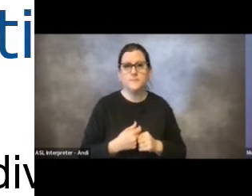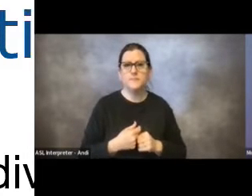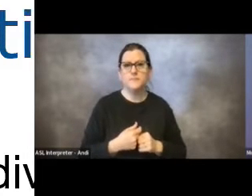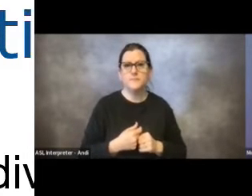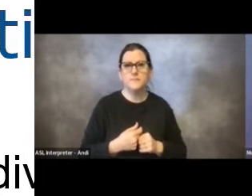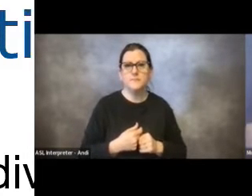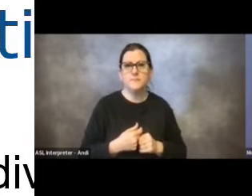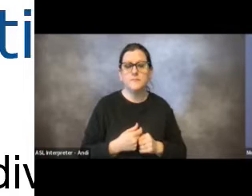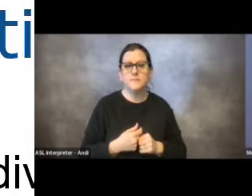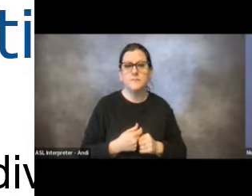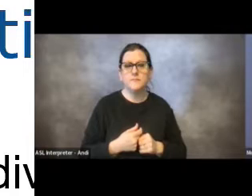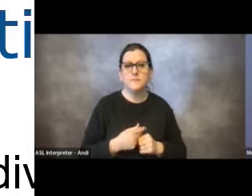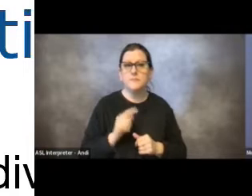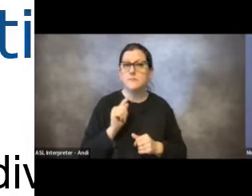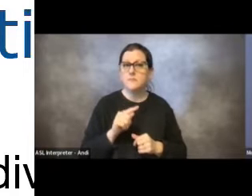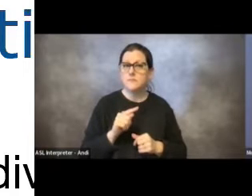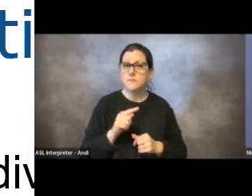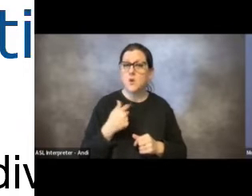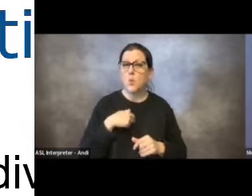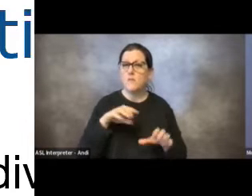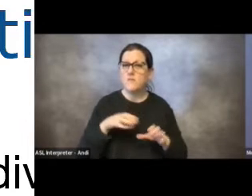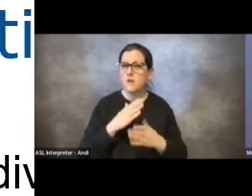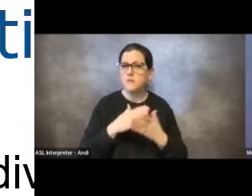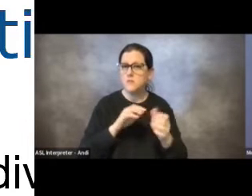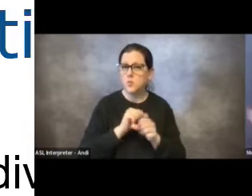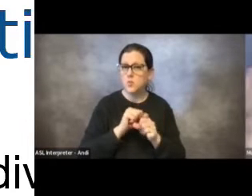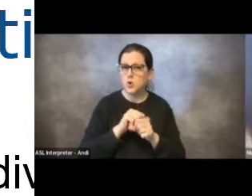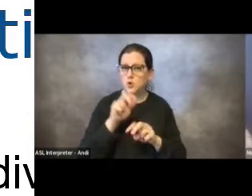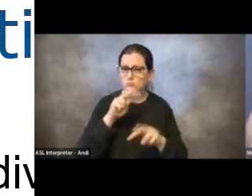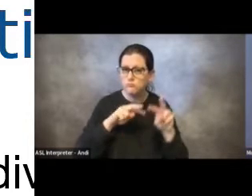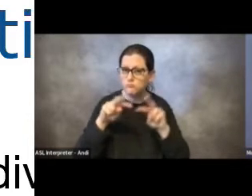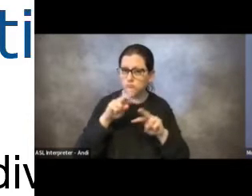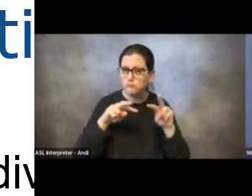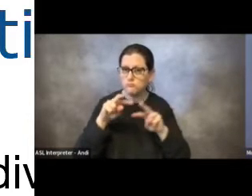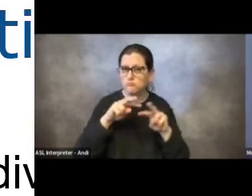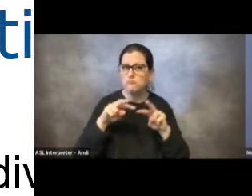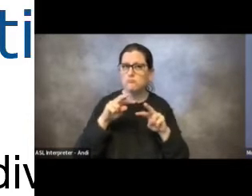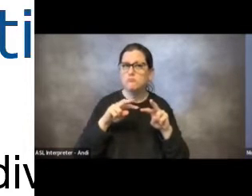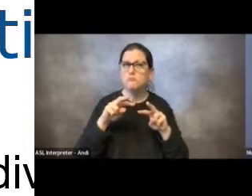And then we've done some work looking at, you know, kind of snapshot of the literature on